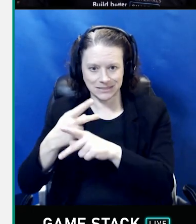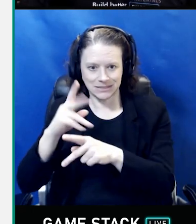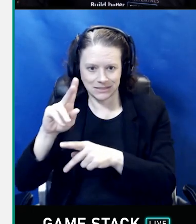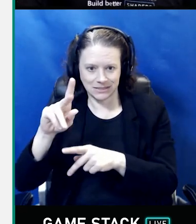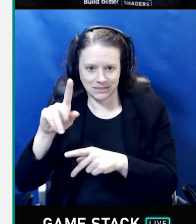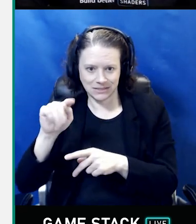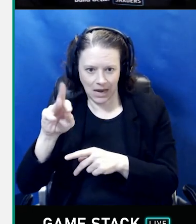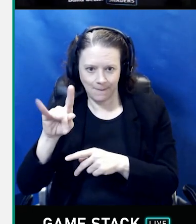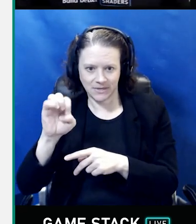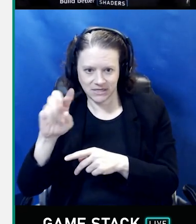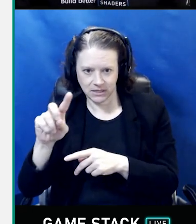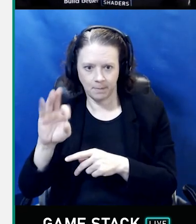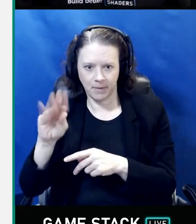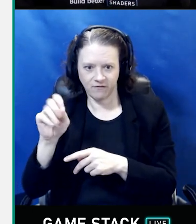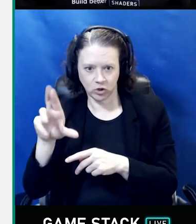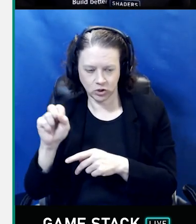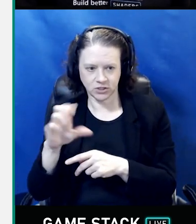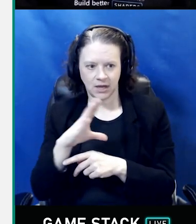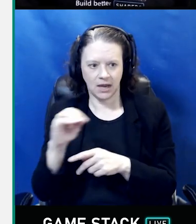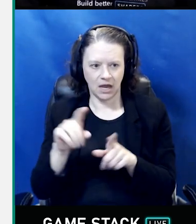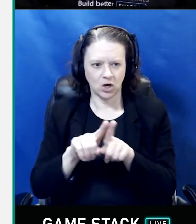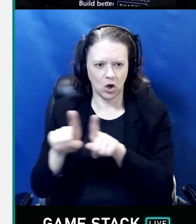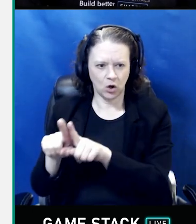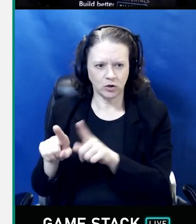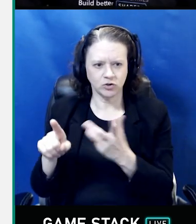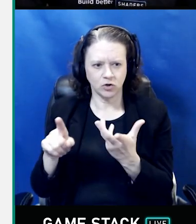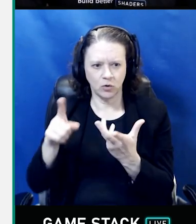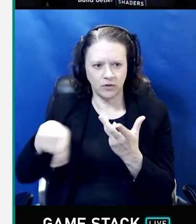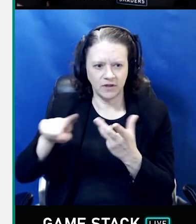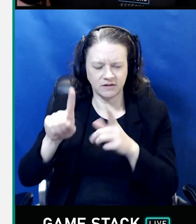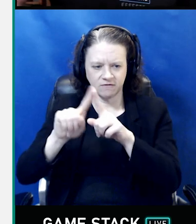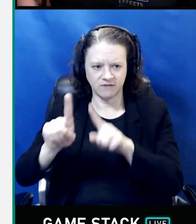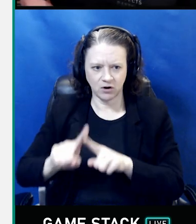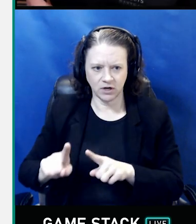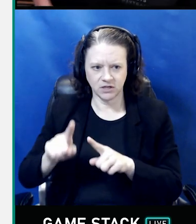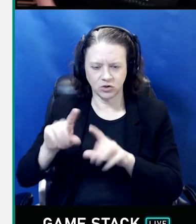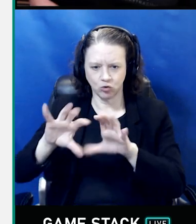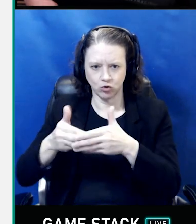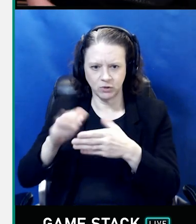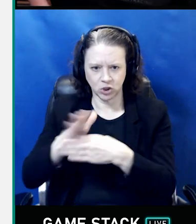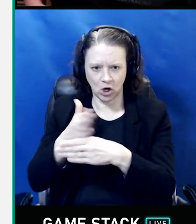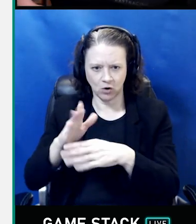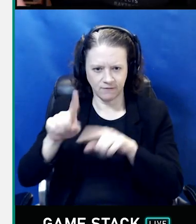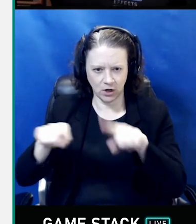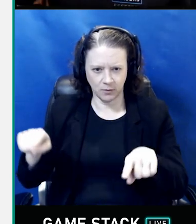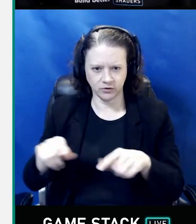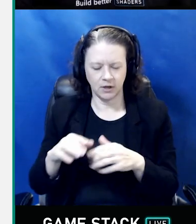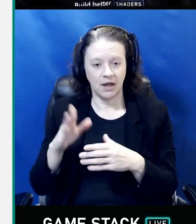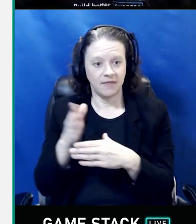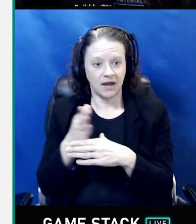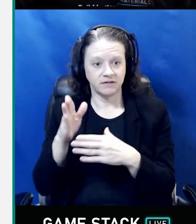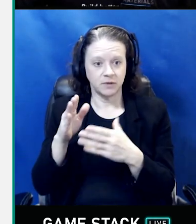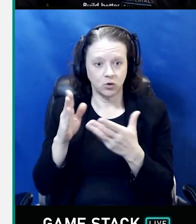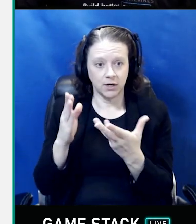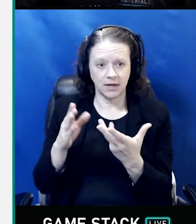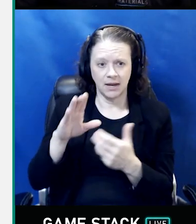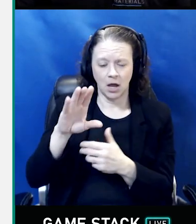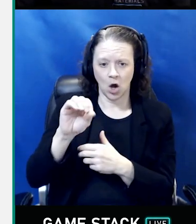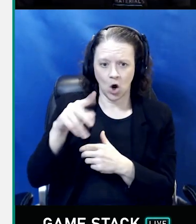And here again are the queries for that, and these are split between Options9 and 11. The descriptor table query is on 11, the rest are on 9.